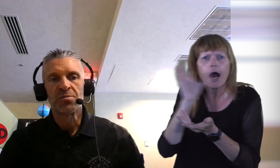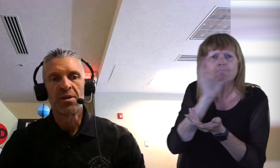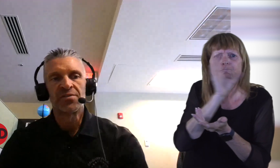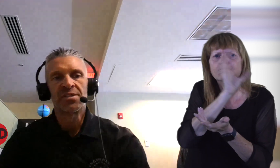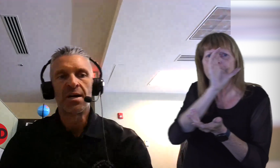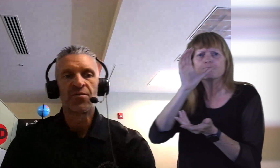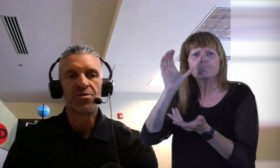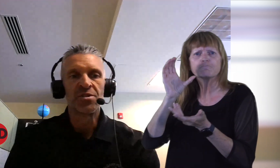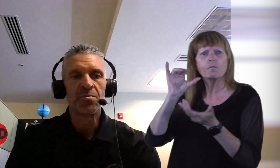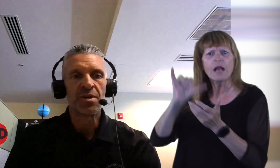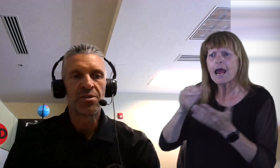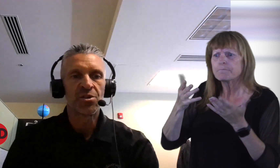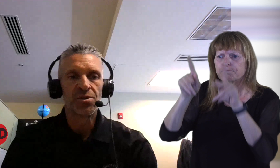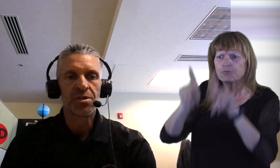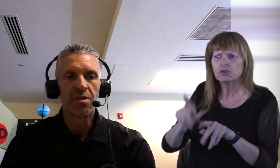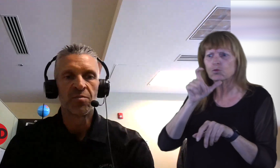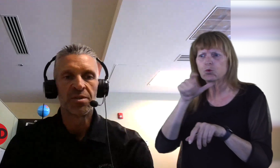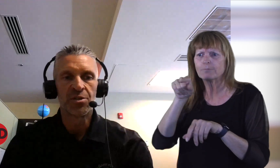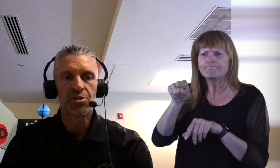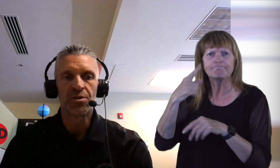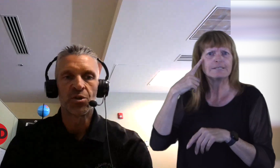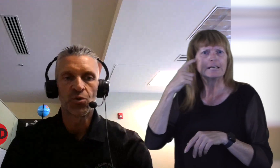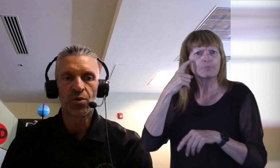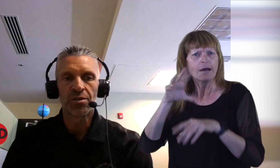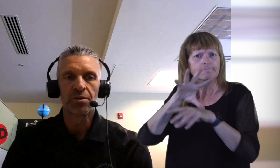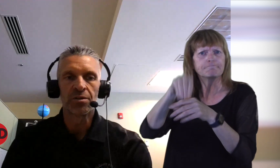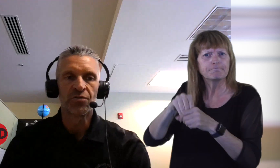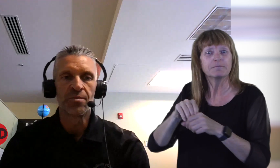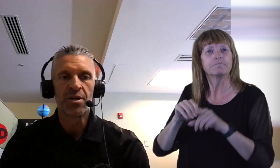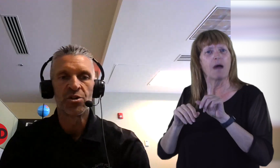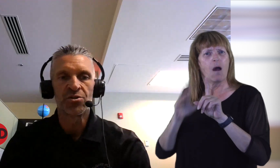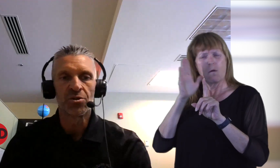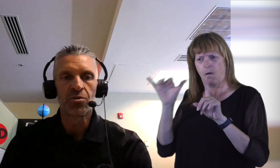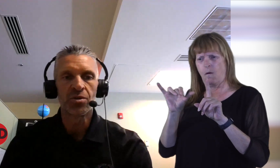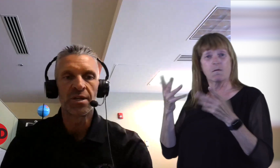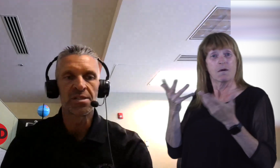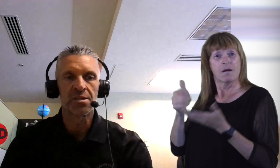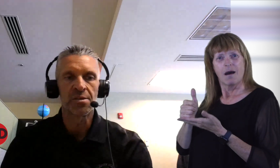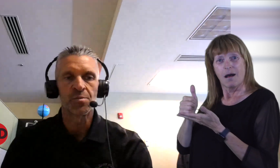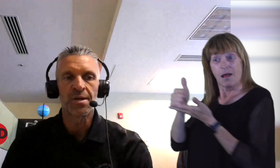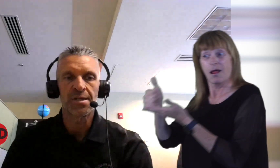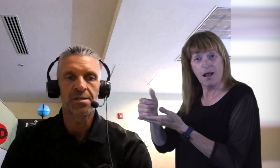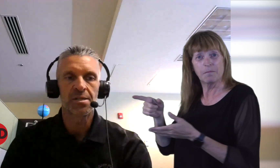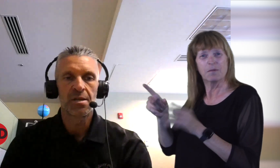for CPS to receive potentially critical information to locate suspects,